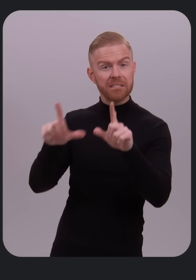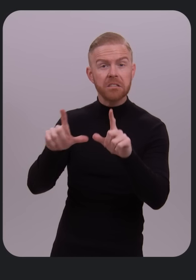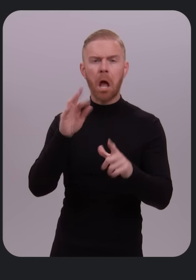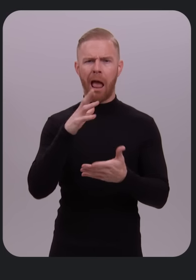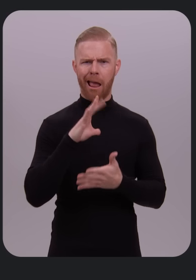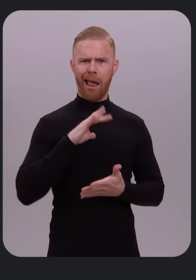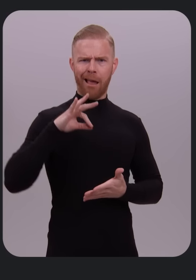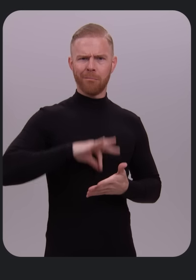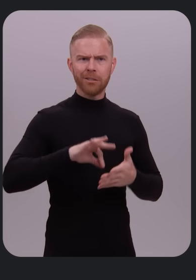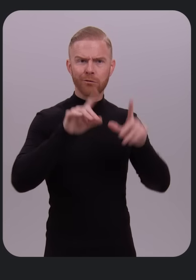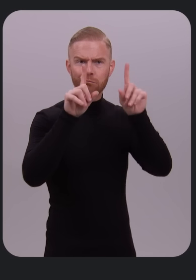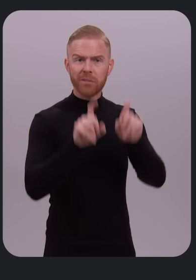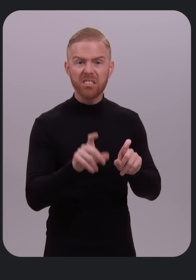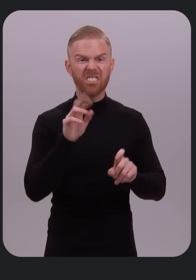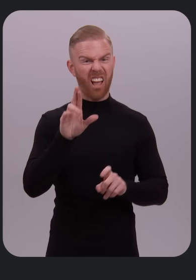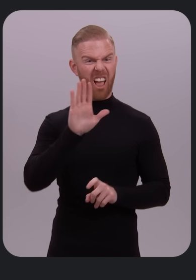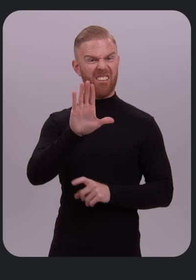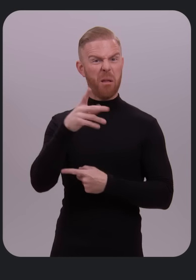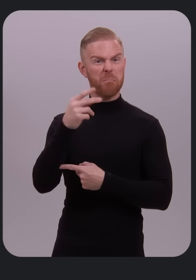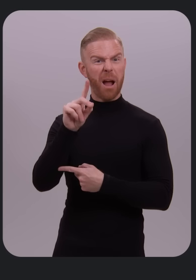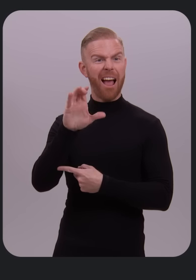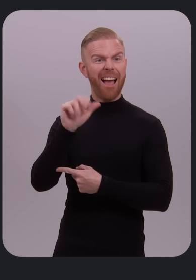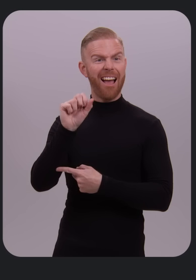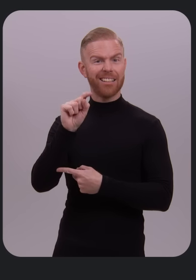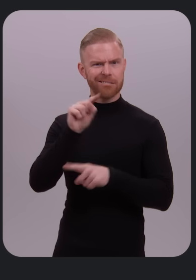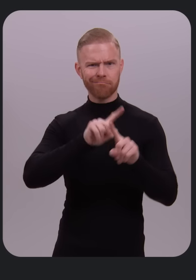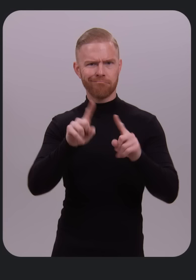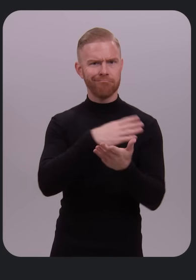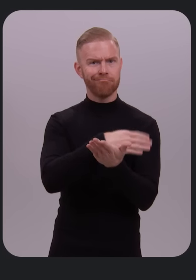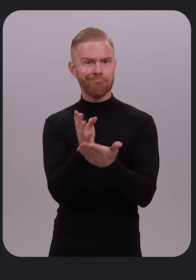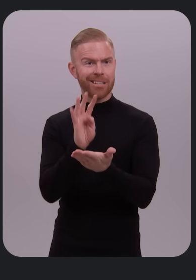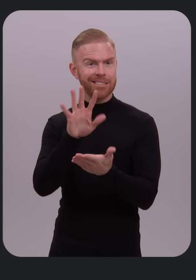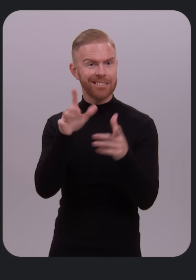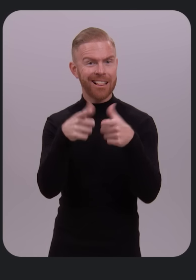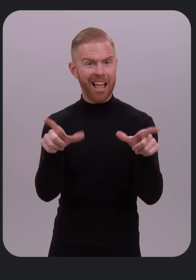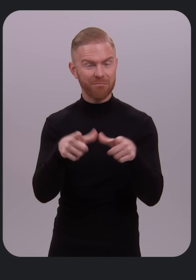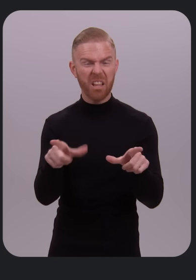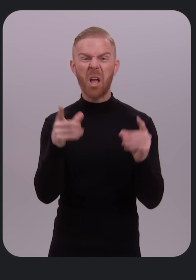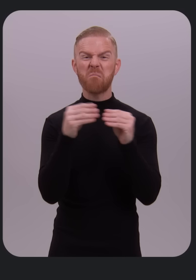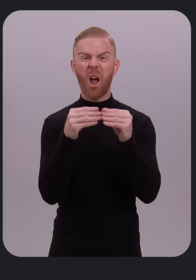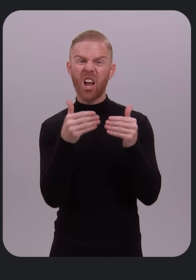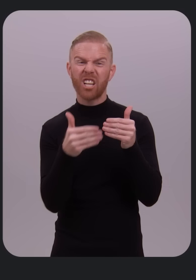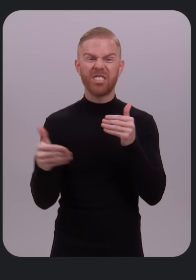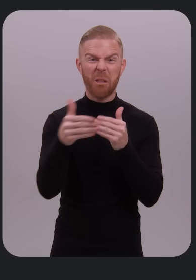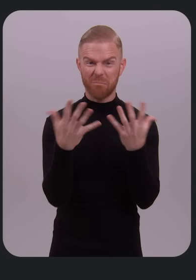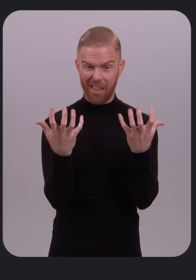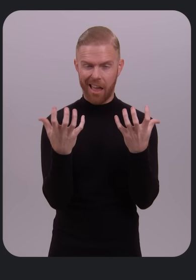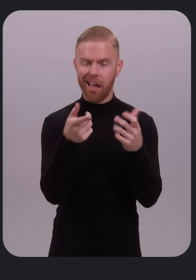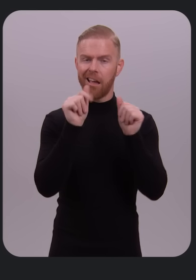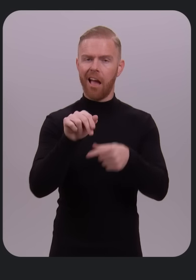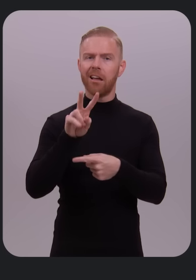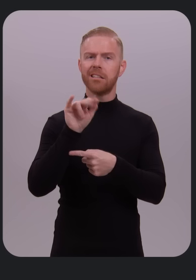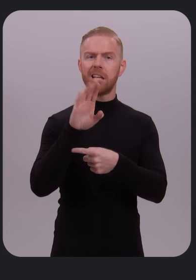podcast in 45 languages. But if you want to go further, you can vibe code all sorts of amazing things